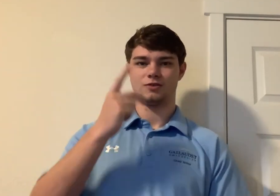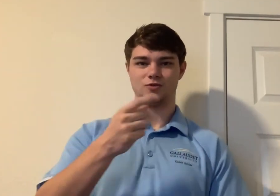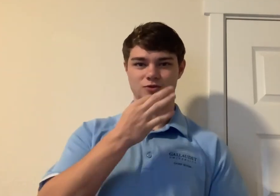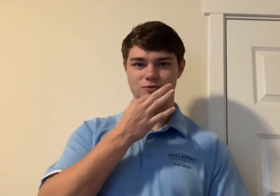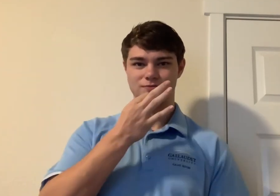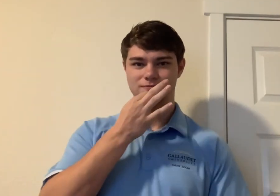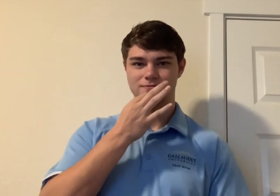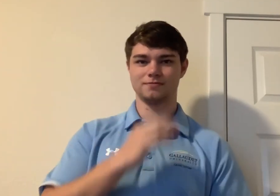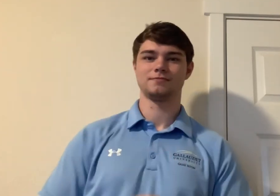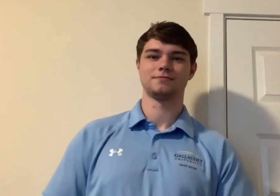SEE YOU SOON!